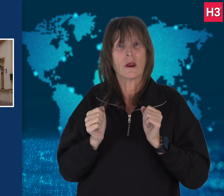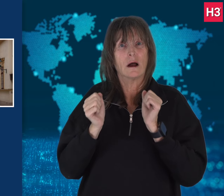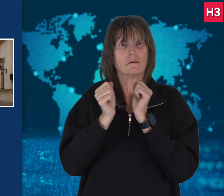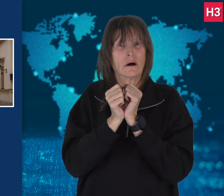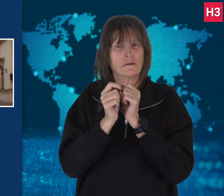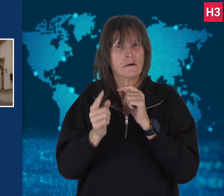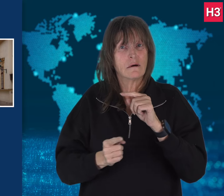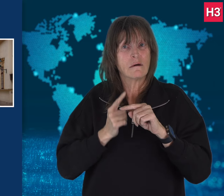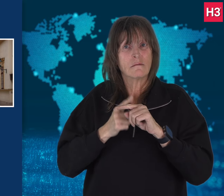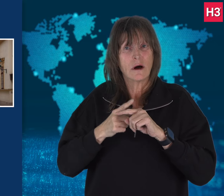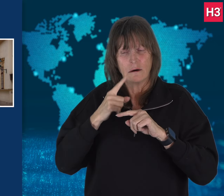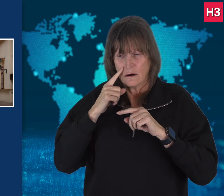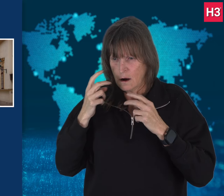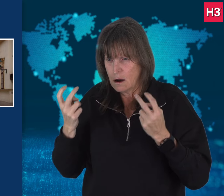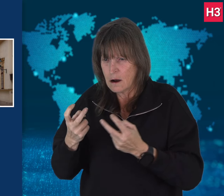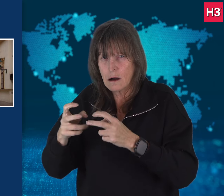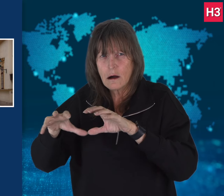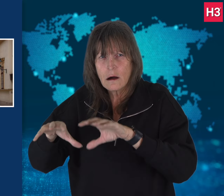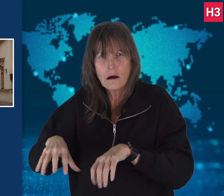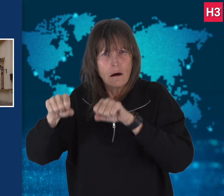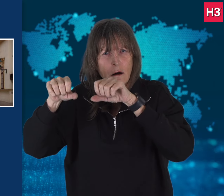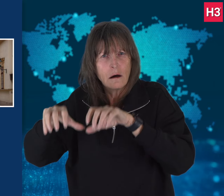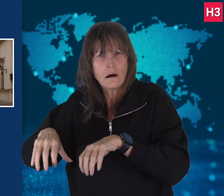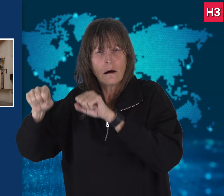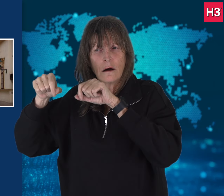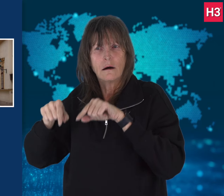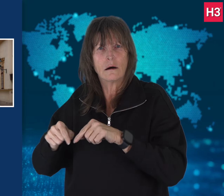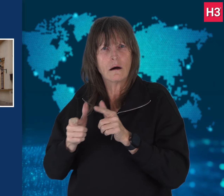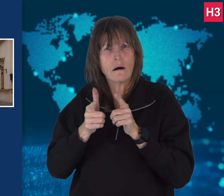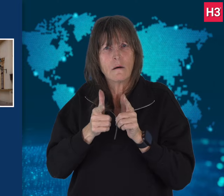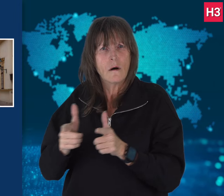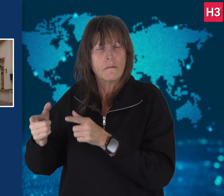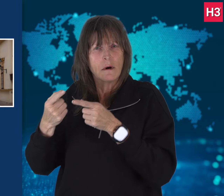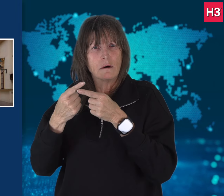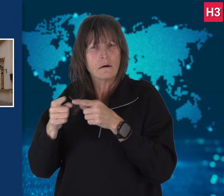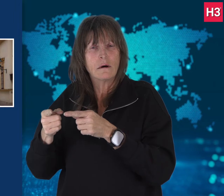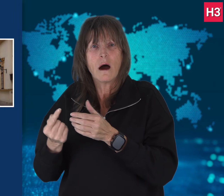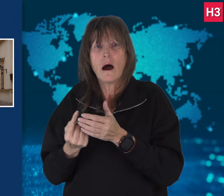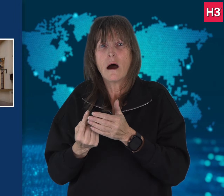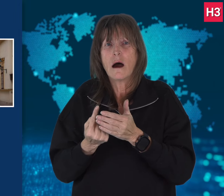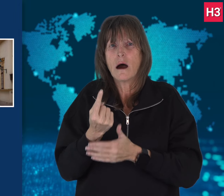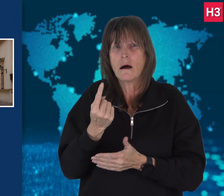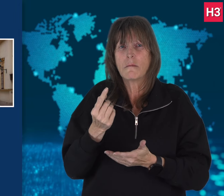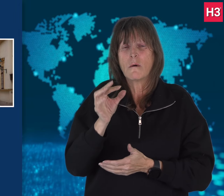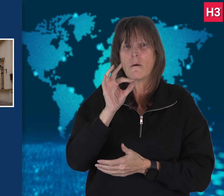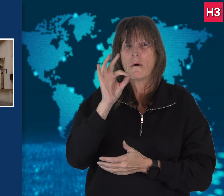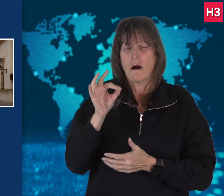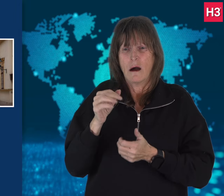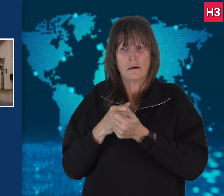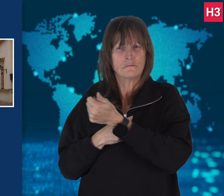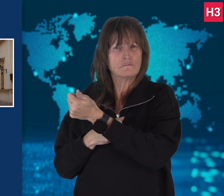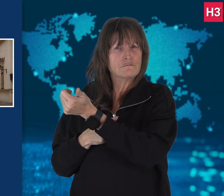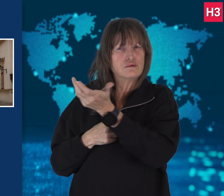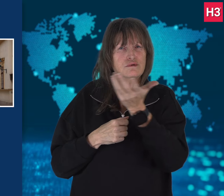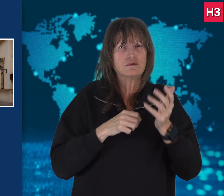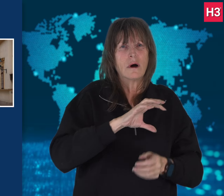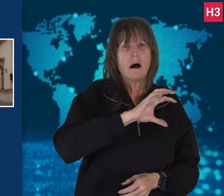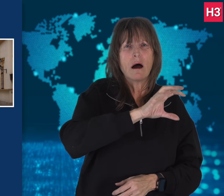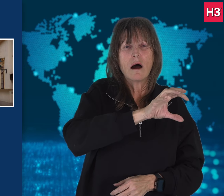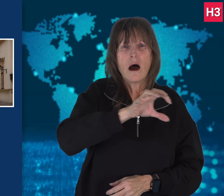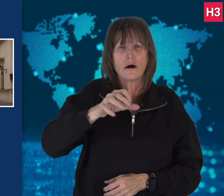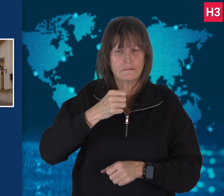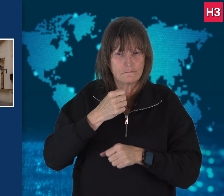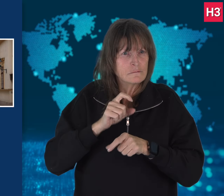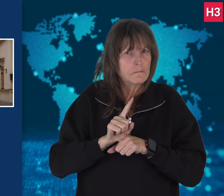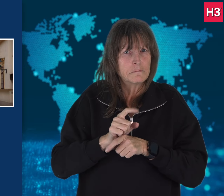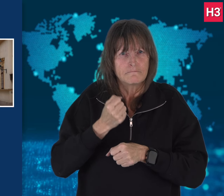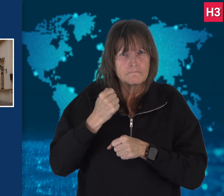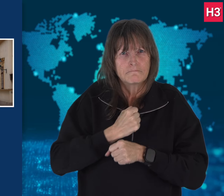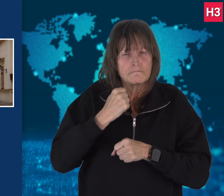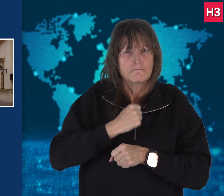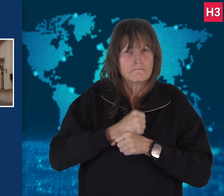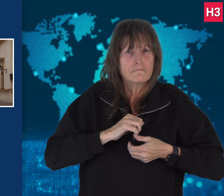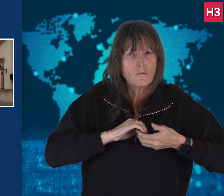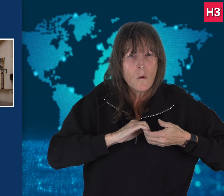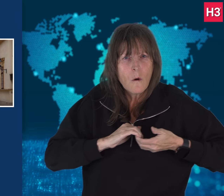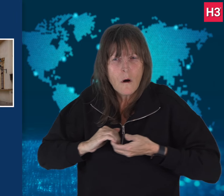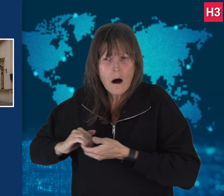the discovery of the weapons happened because several countries